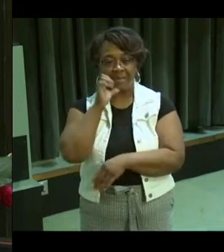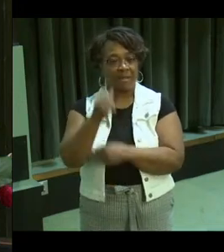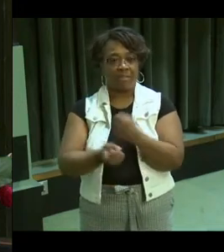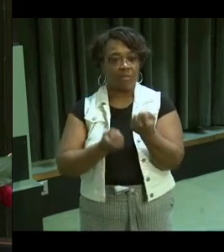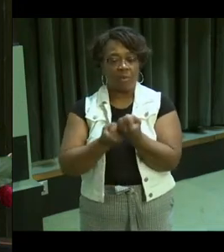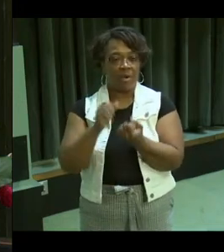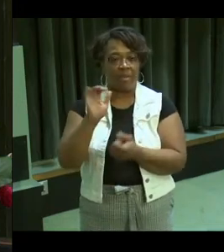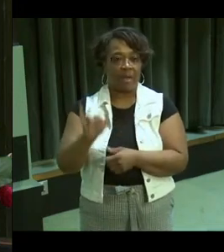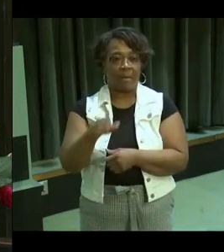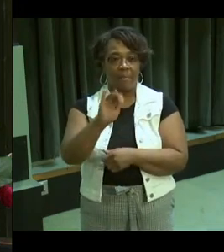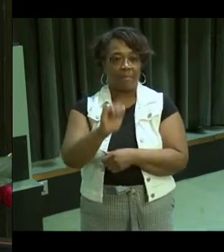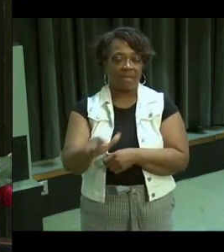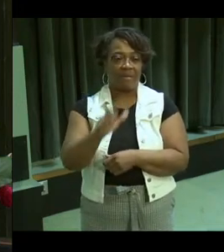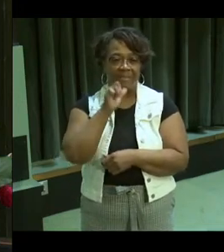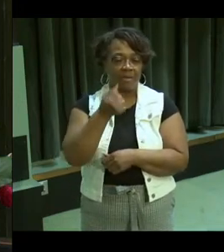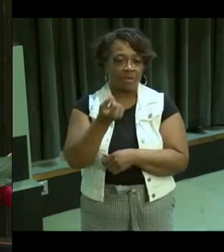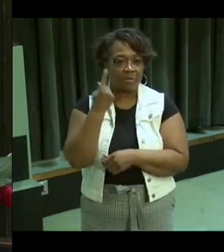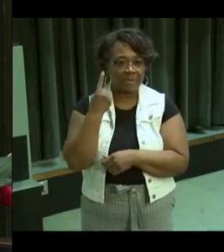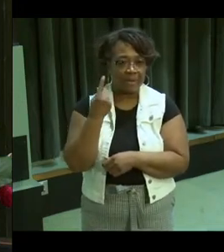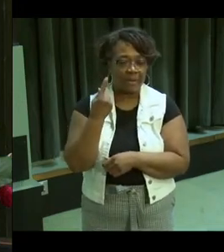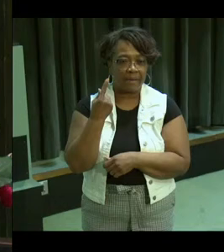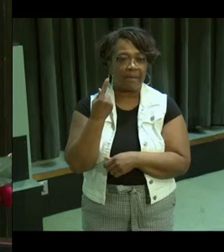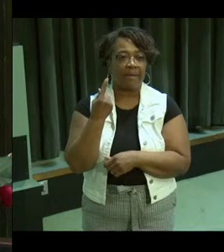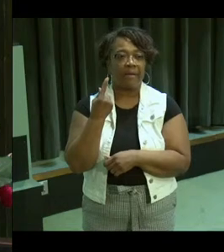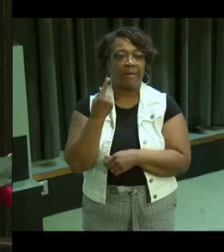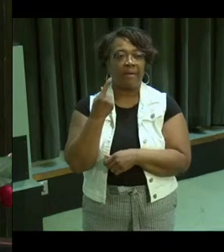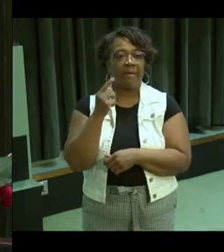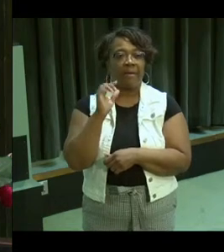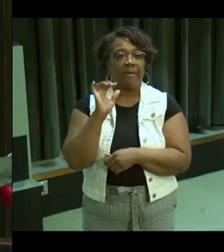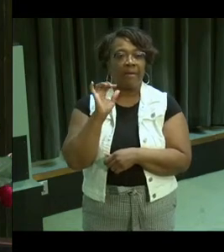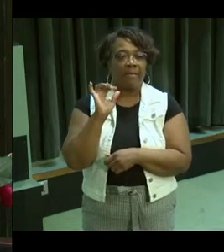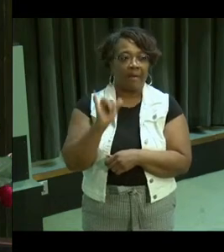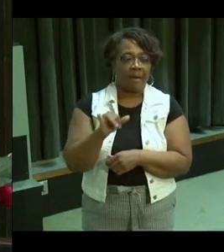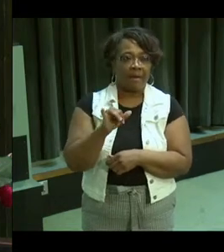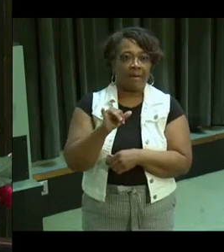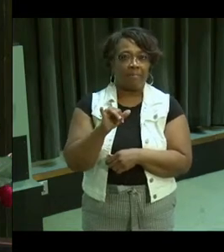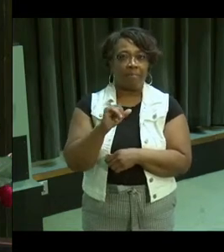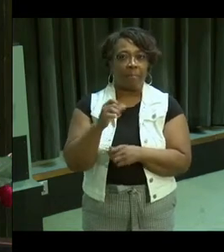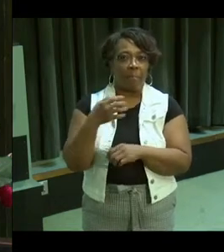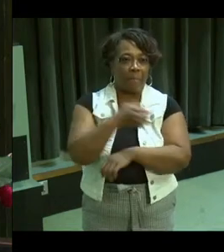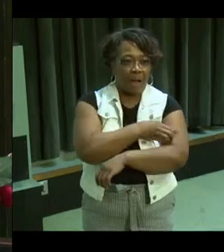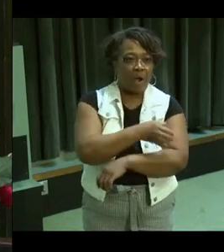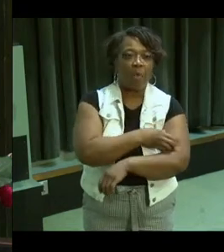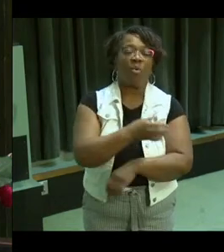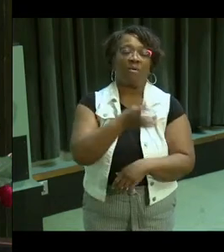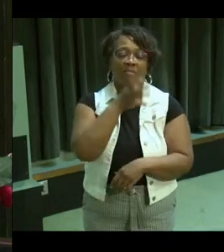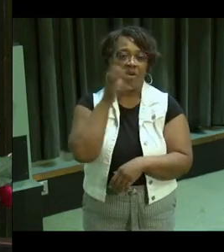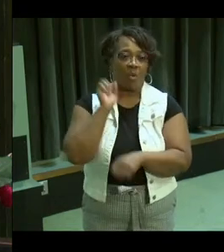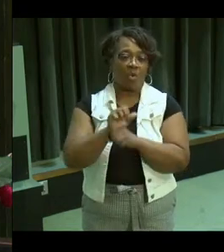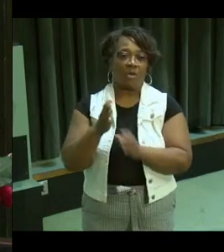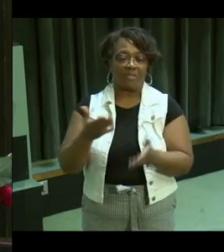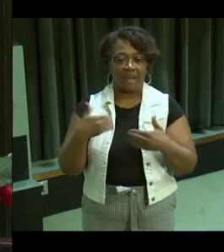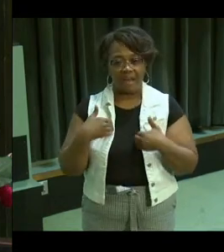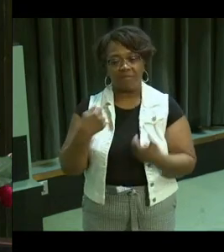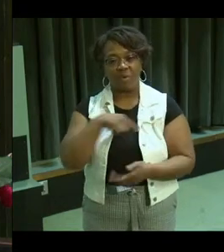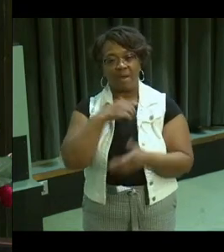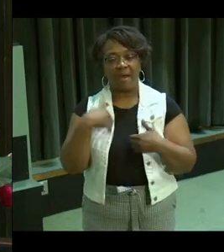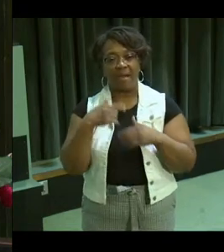not supporting that bill and didn't really understand the